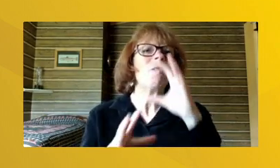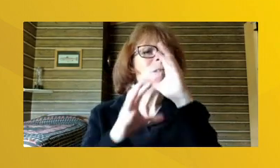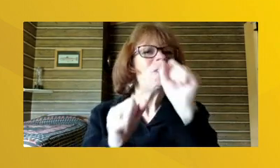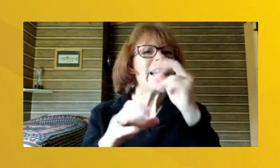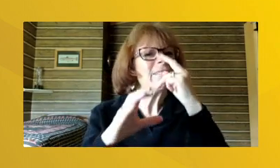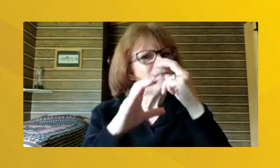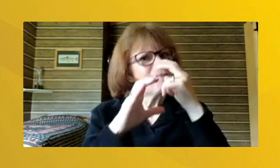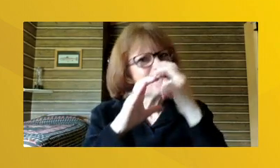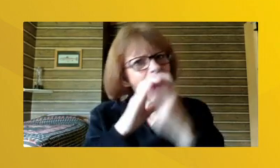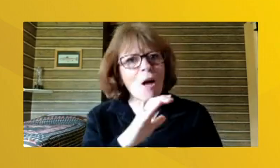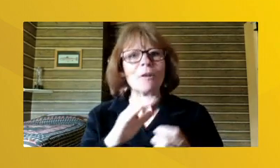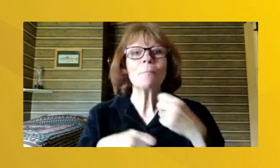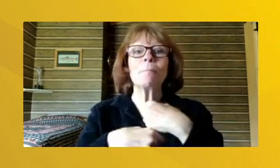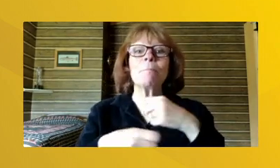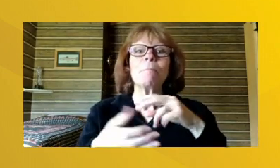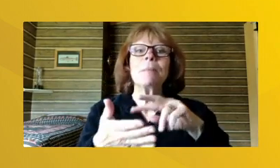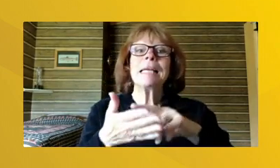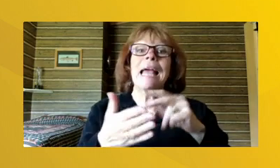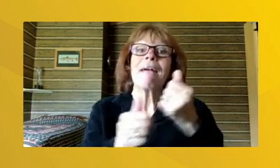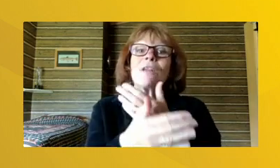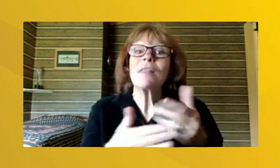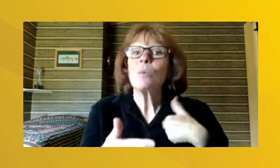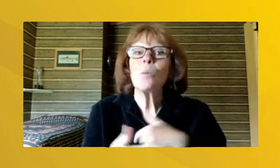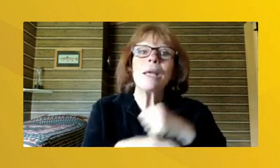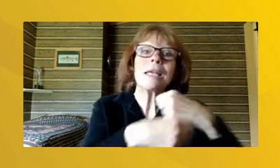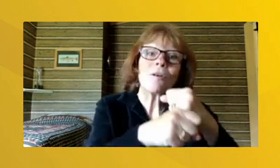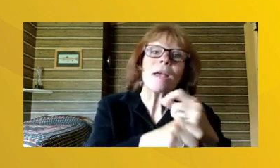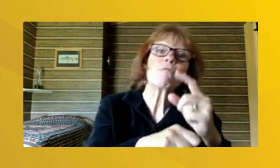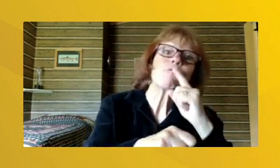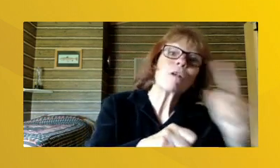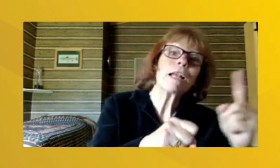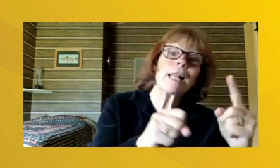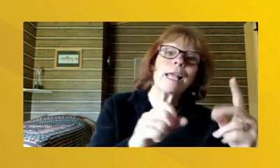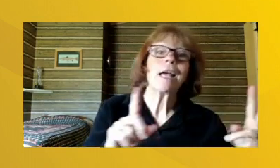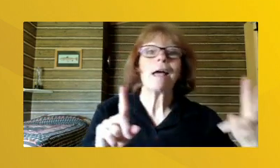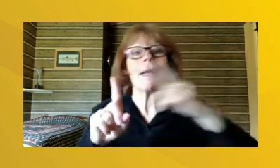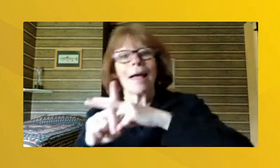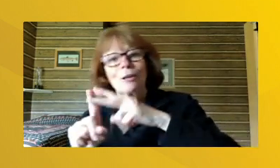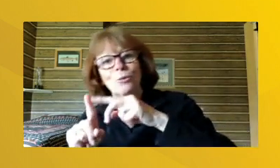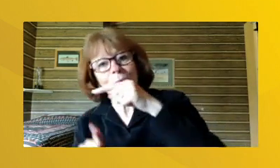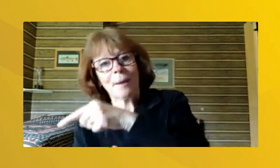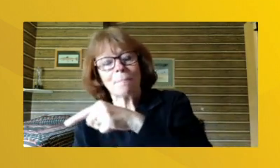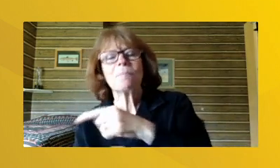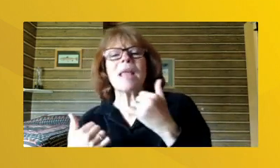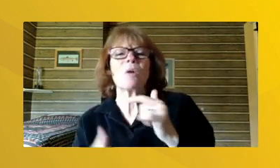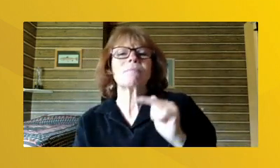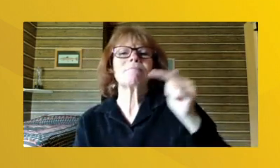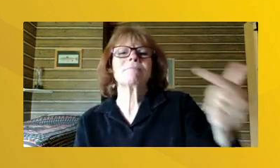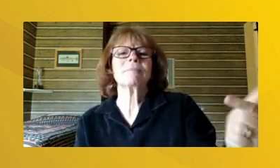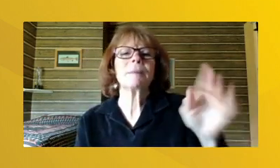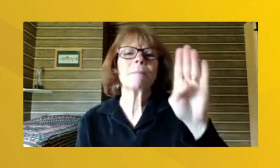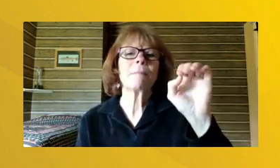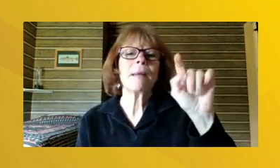each classroom resource that we create. And with that, I'm going to hand it over to my colleague, Bethany Wells, who's been working